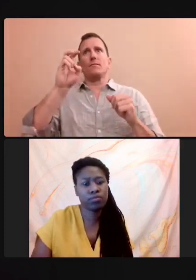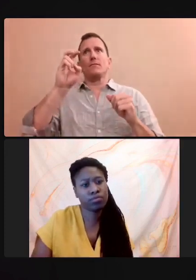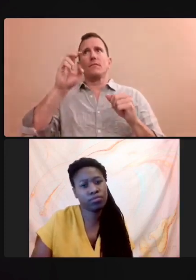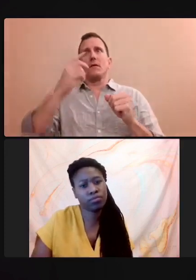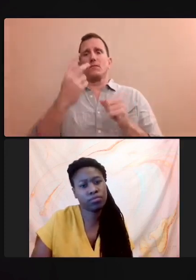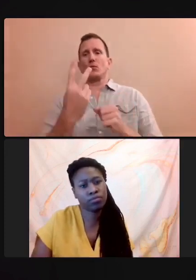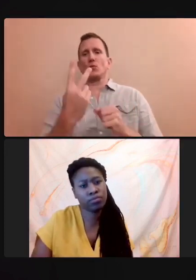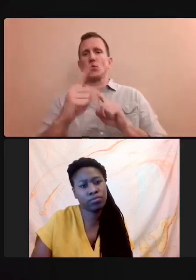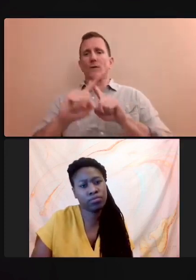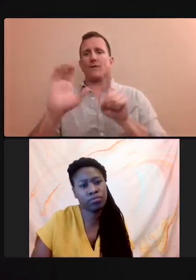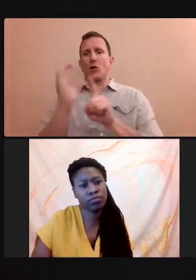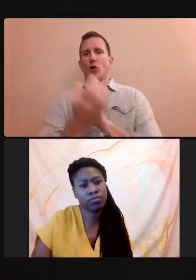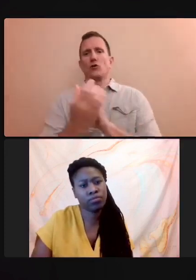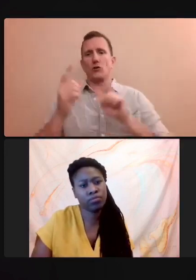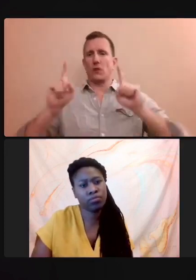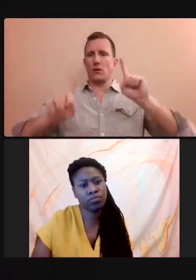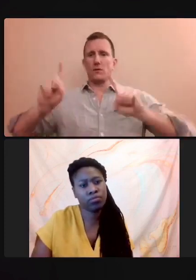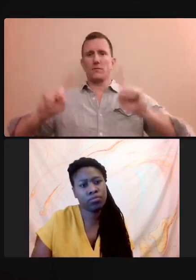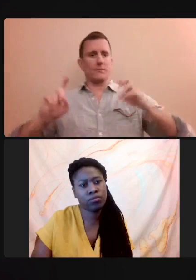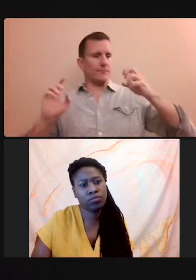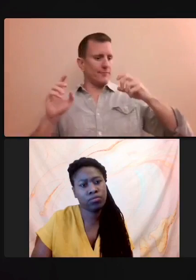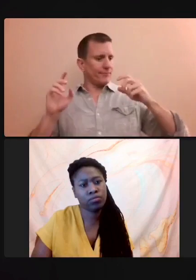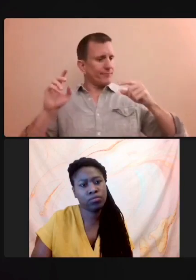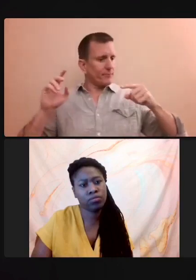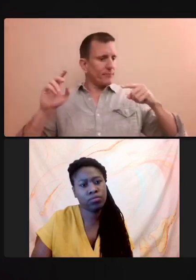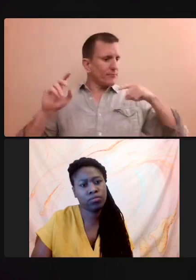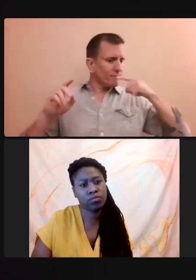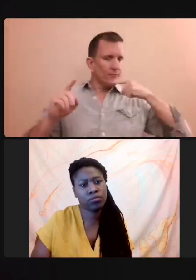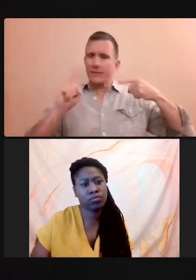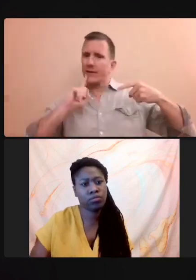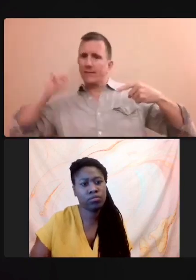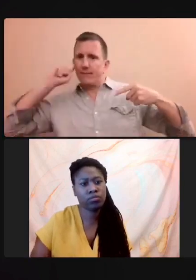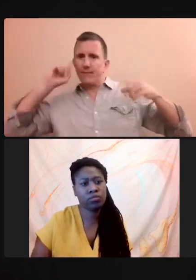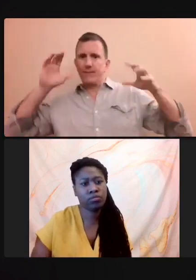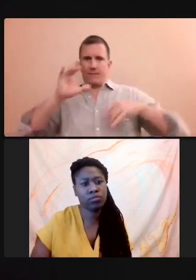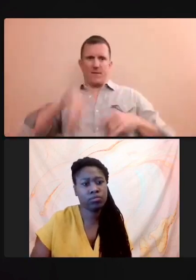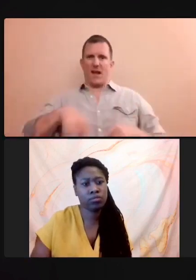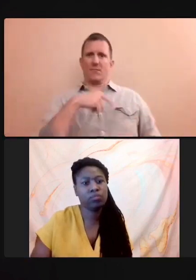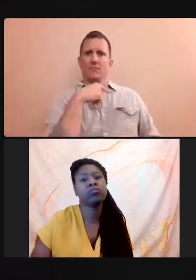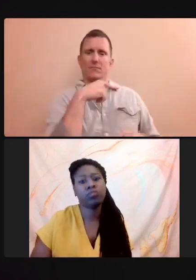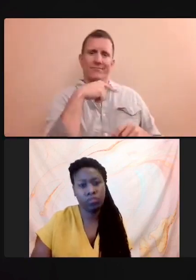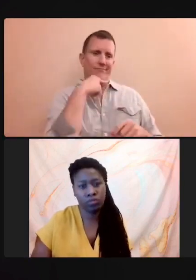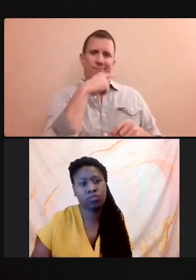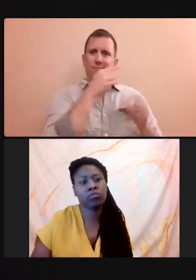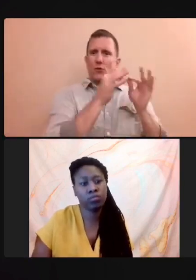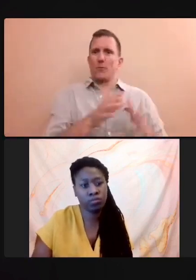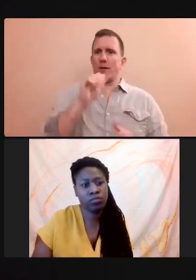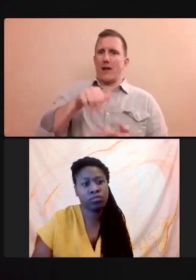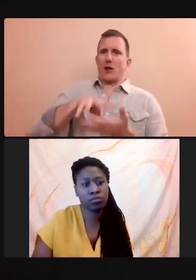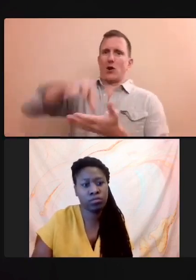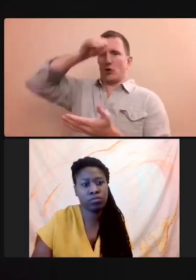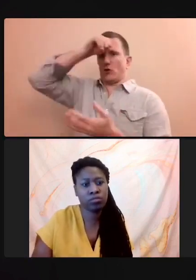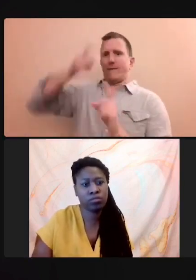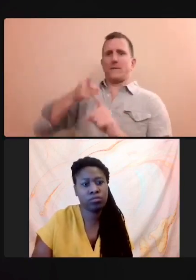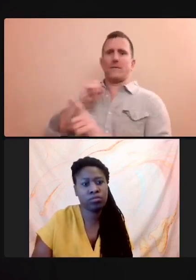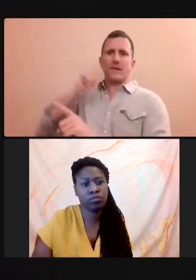a deaf person, may be more comfortable agreeing to mentor if they've got a relationship with that person. Native signers. I agree absolutely with you that it's so important